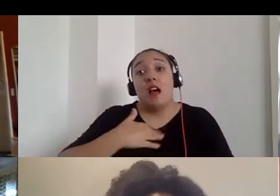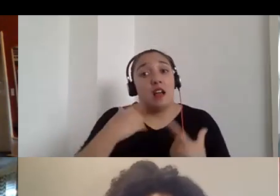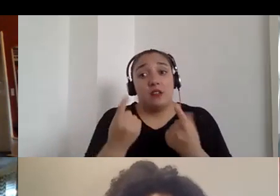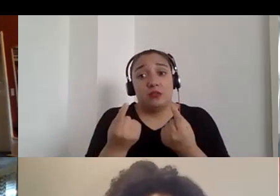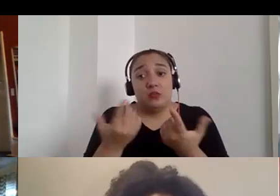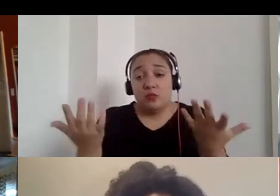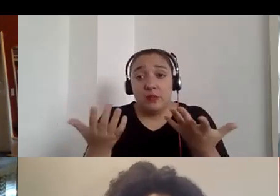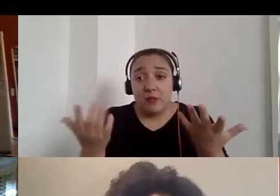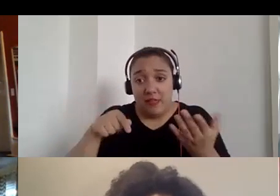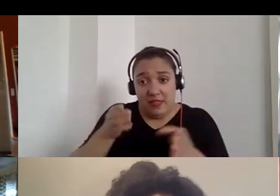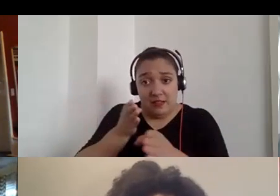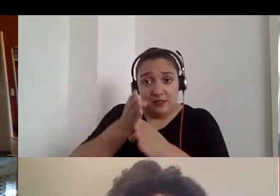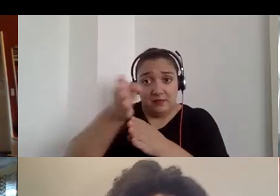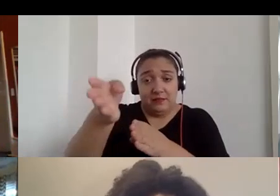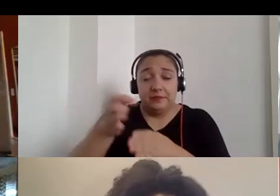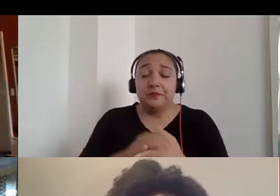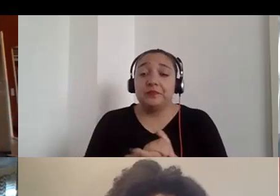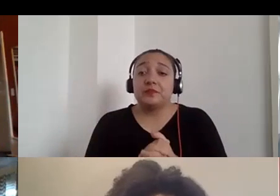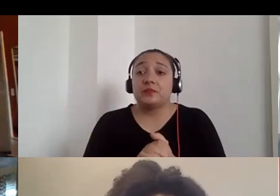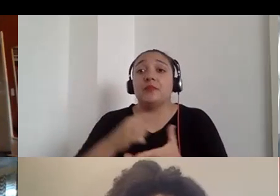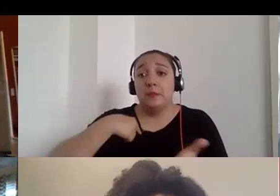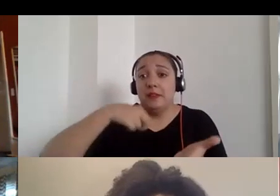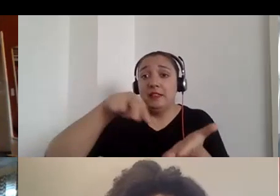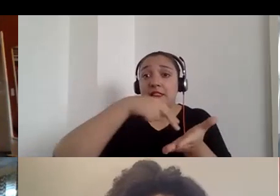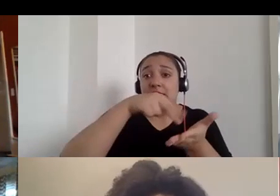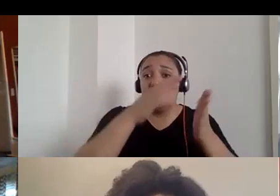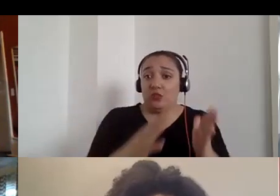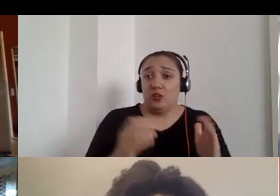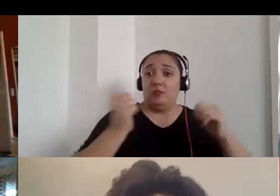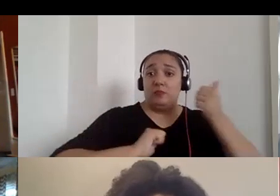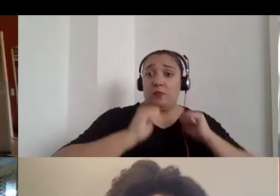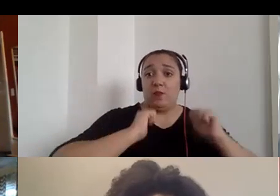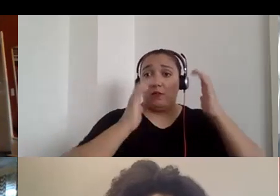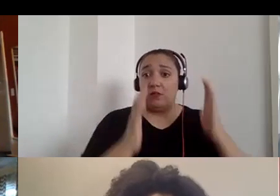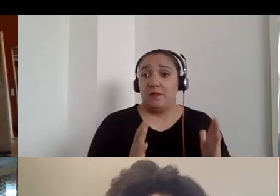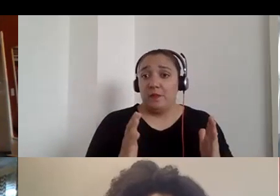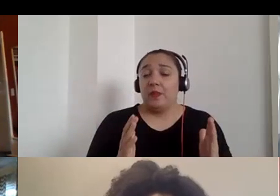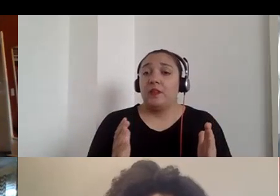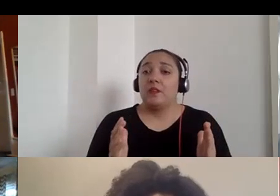industry and in the field? I'm a dancer and performer through Camille A. Brown and dancers and